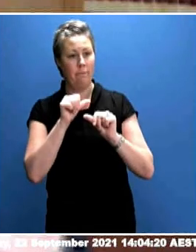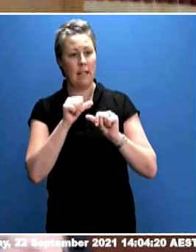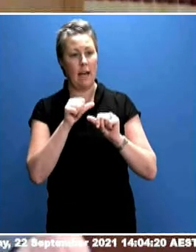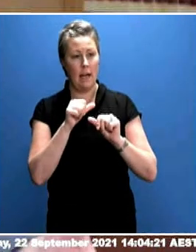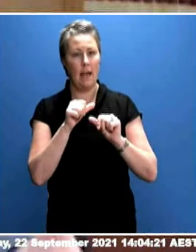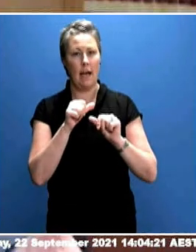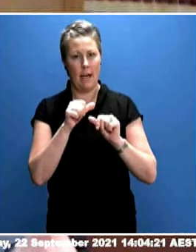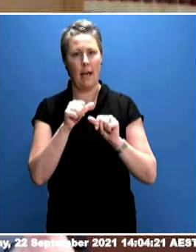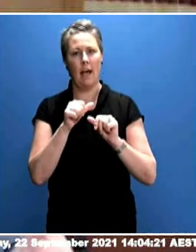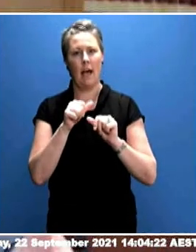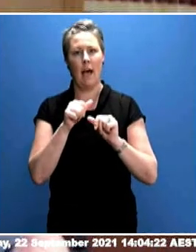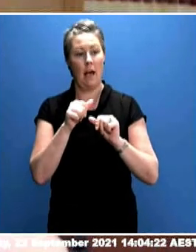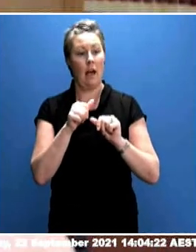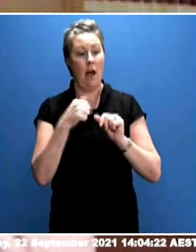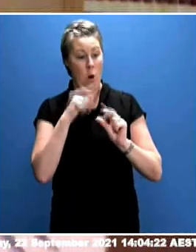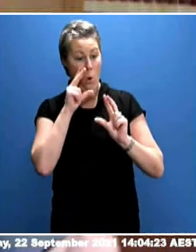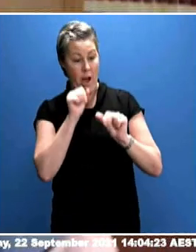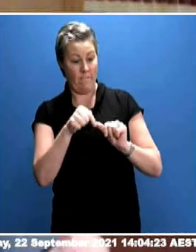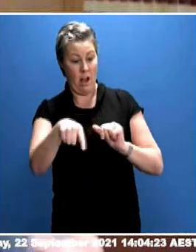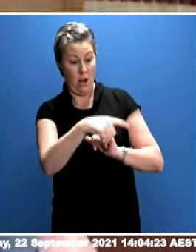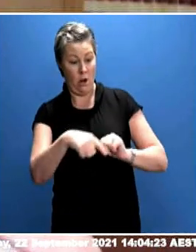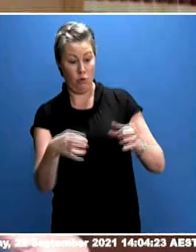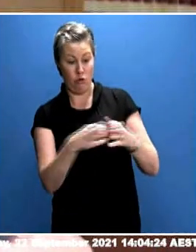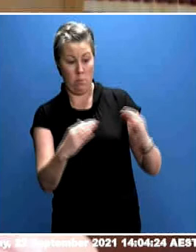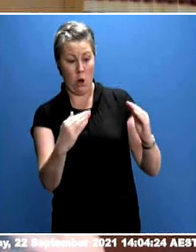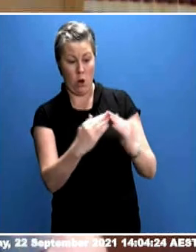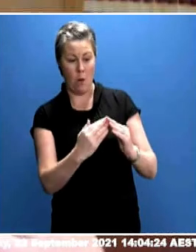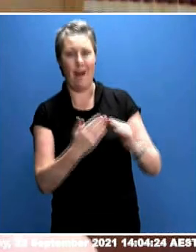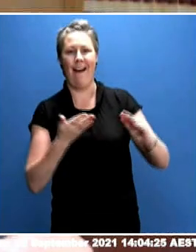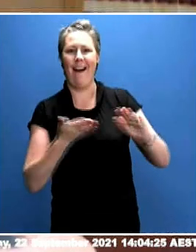departmental staff, so we still have a range of facilities where our